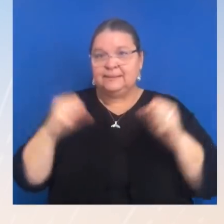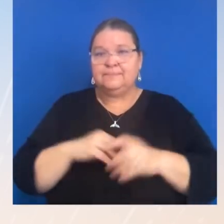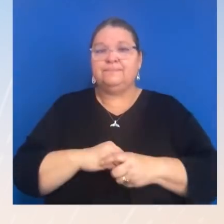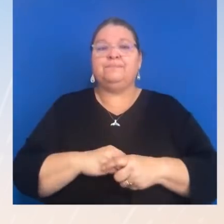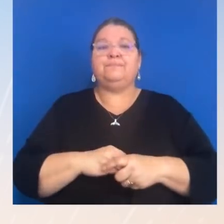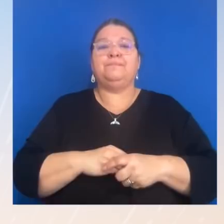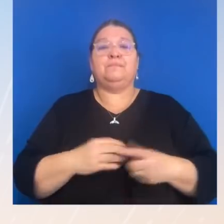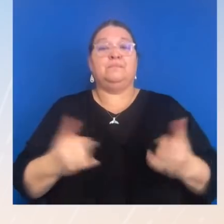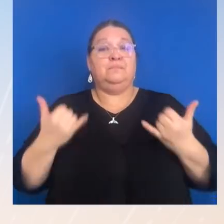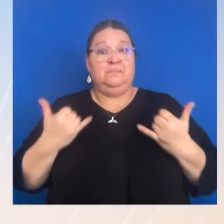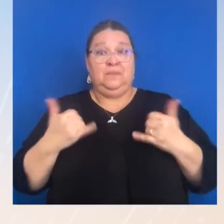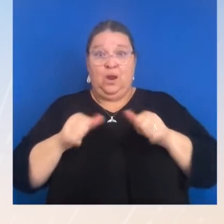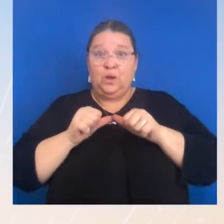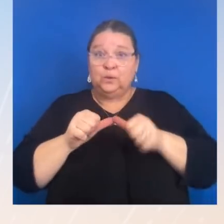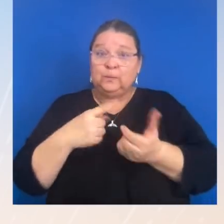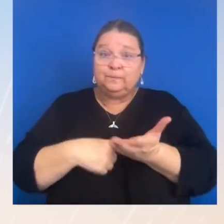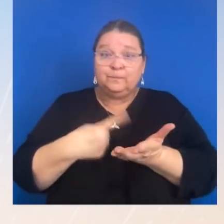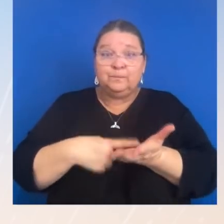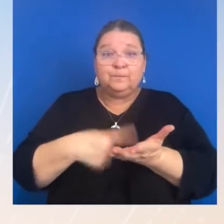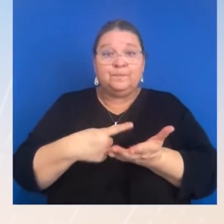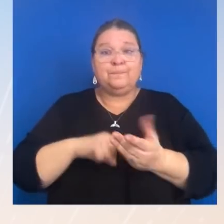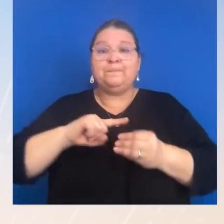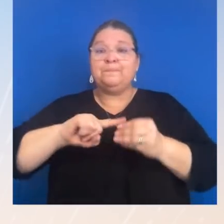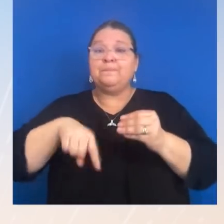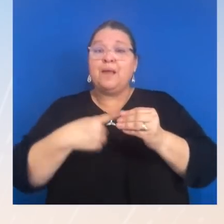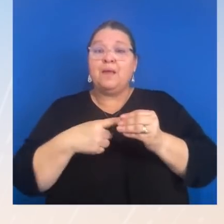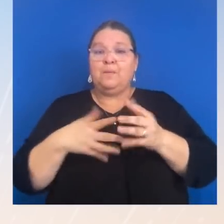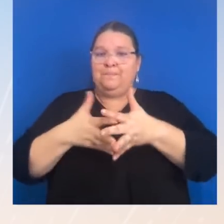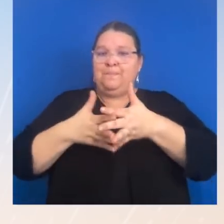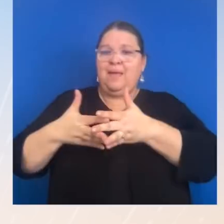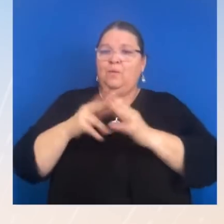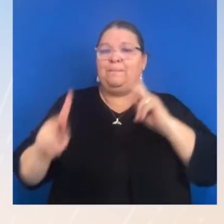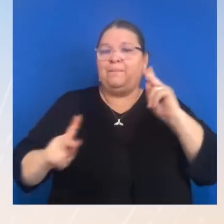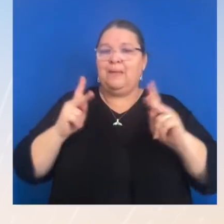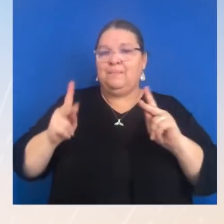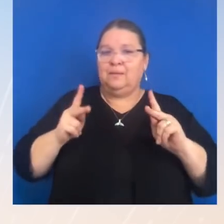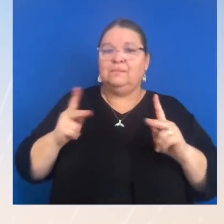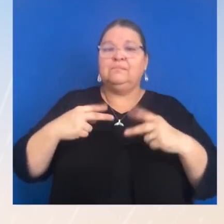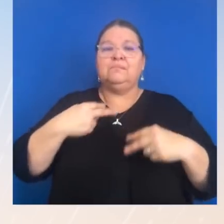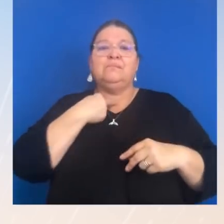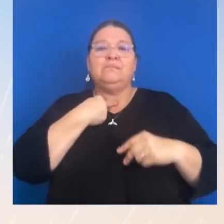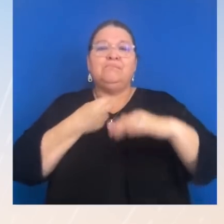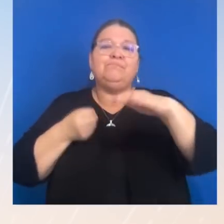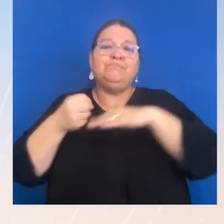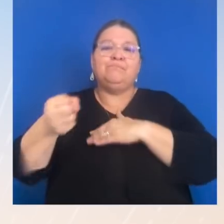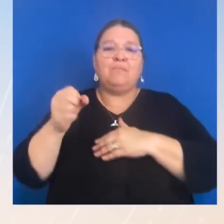about releasing Americans from Venezuela be part of President Biden's conversation today? Ms. Psaki: I don't believe they were a part